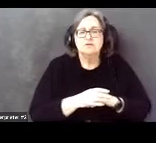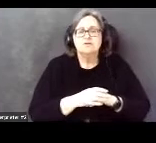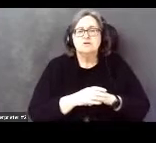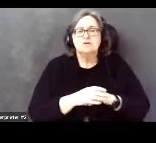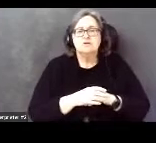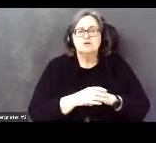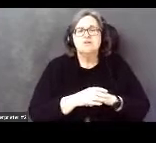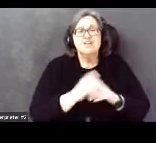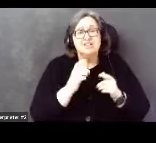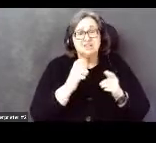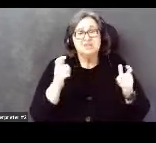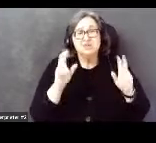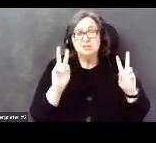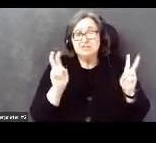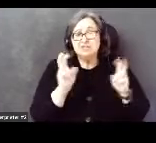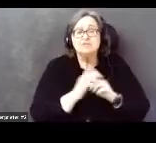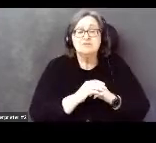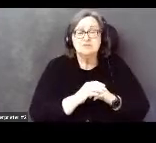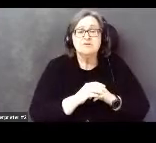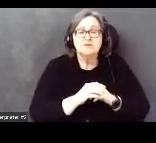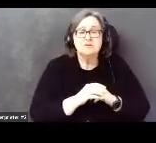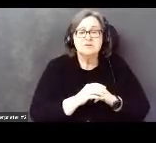matter because there's seen